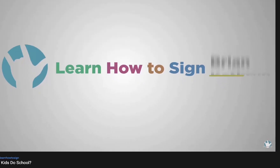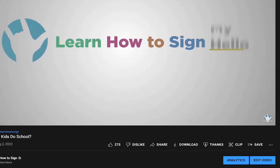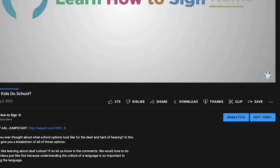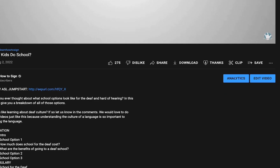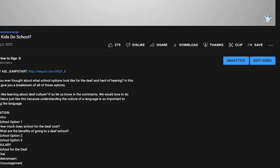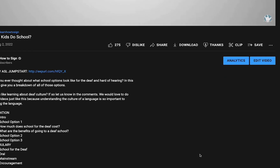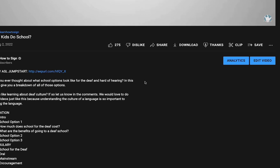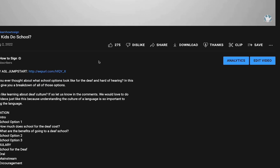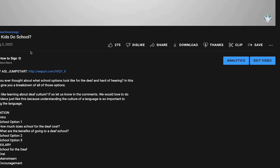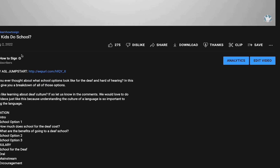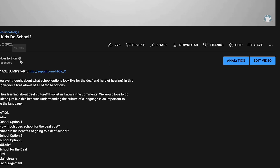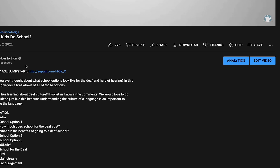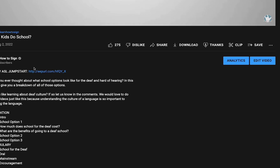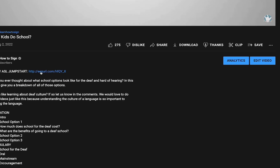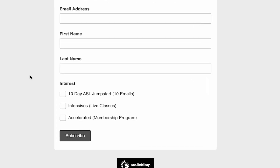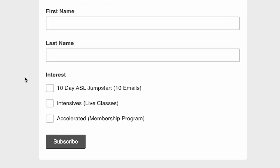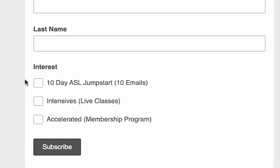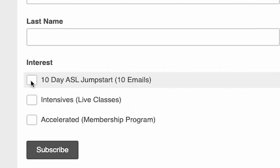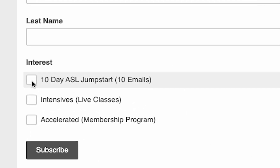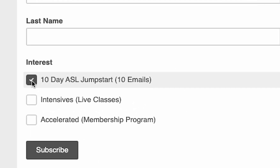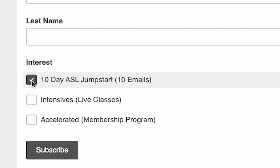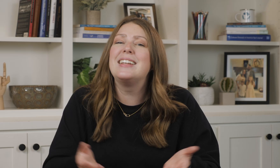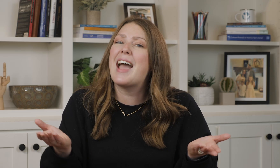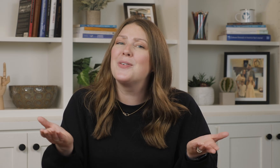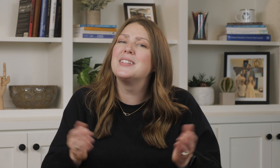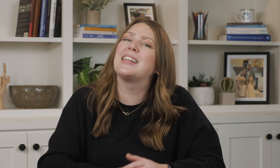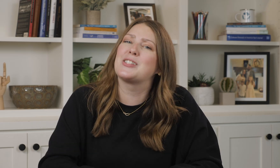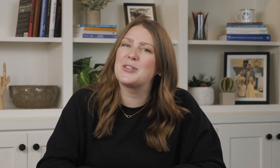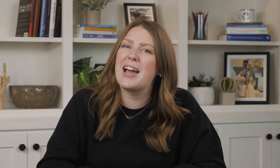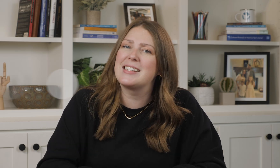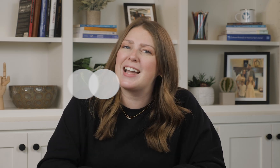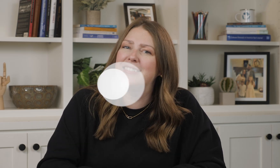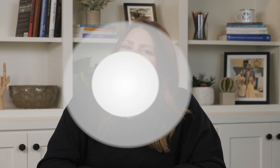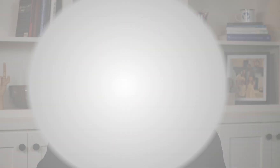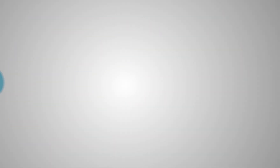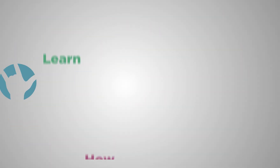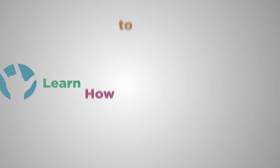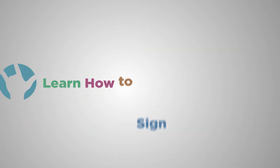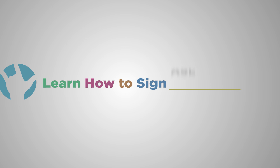I've included a link to sign up in the description. Now let's learn how to sign.